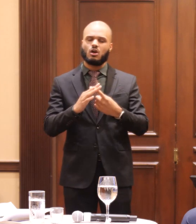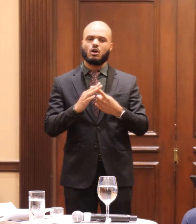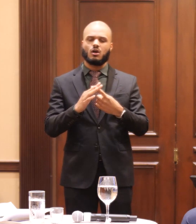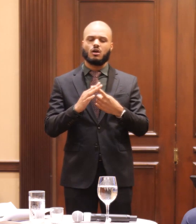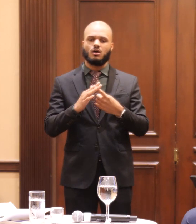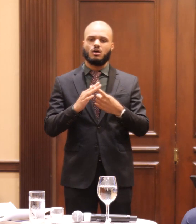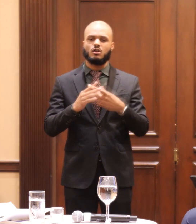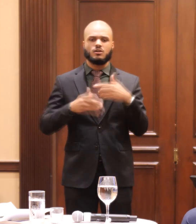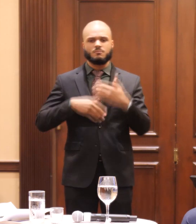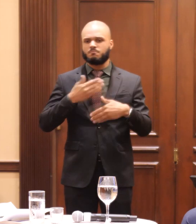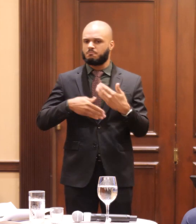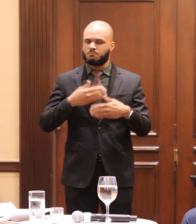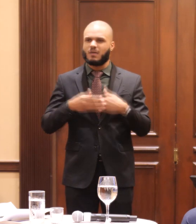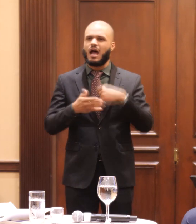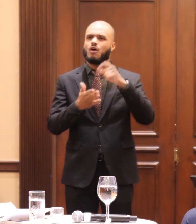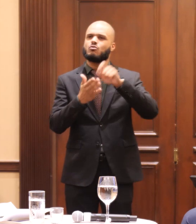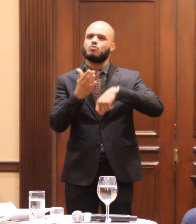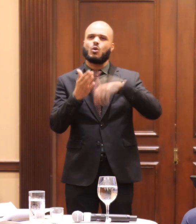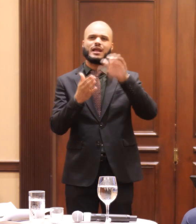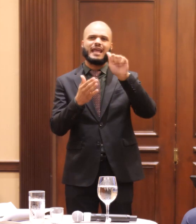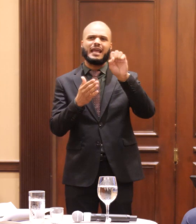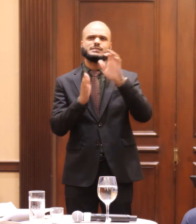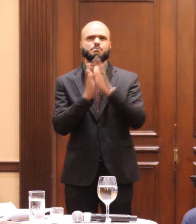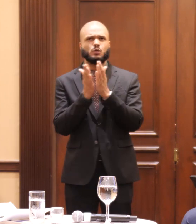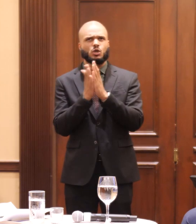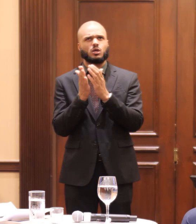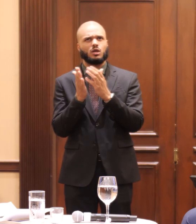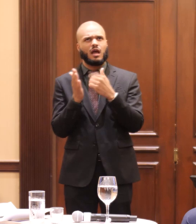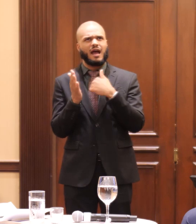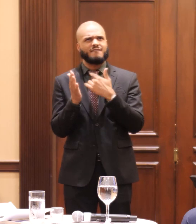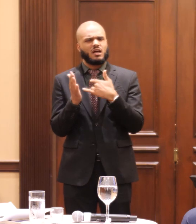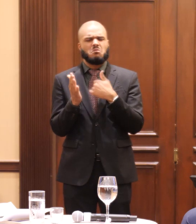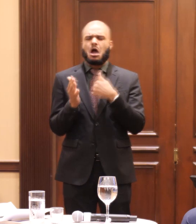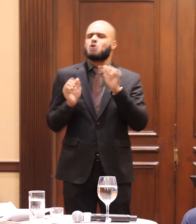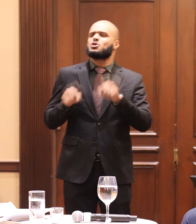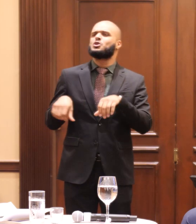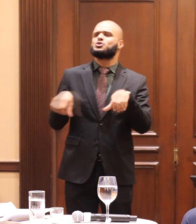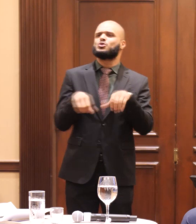this law school case book. I had to do a lot of research for that, and I've worked for